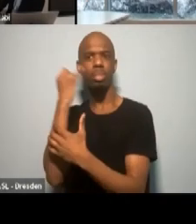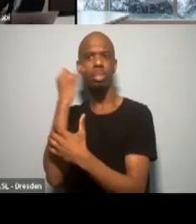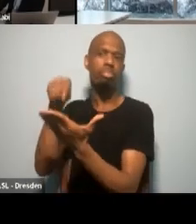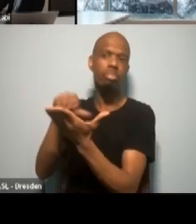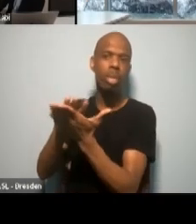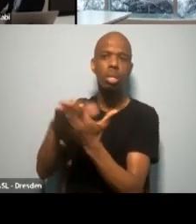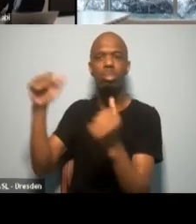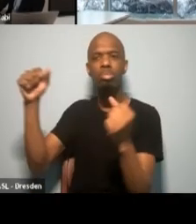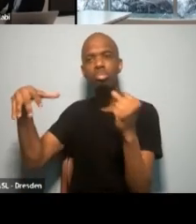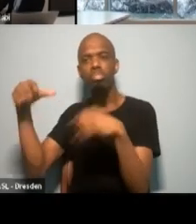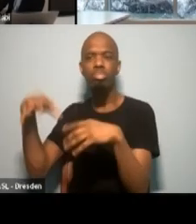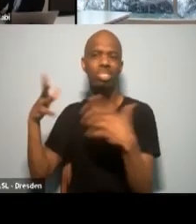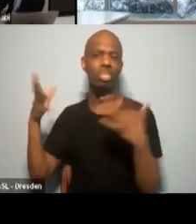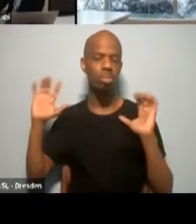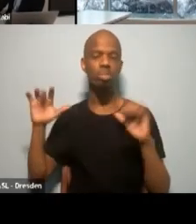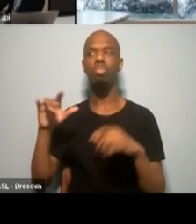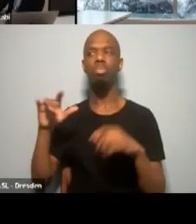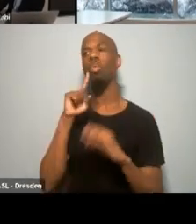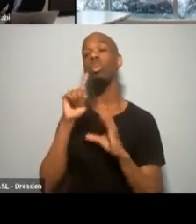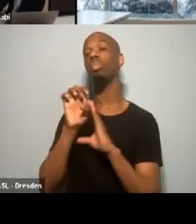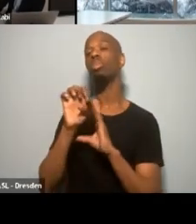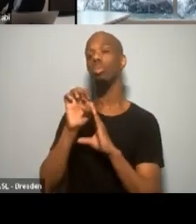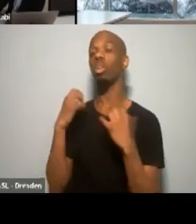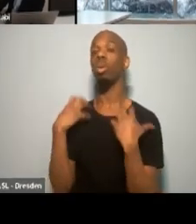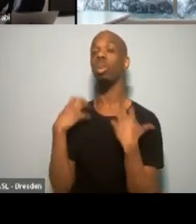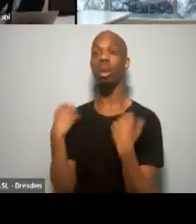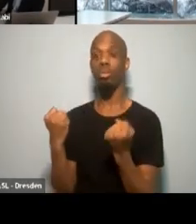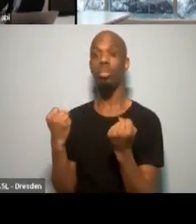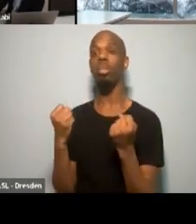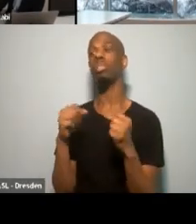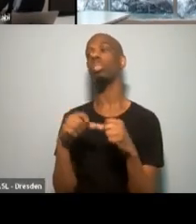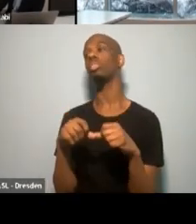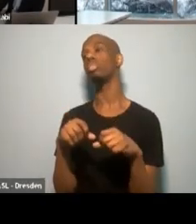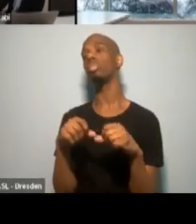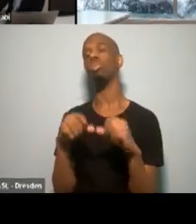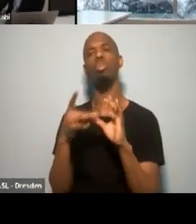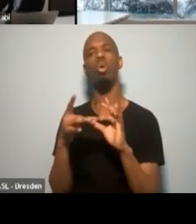like Confidence also referred to, moving the frontiers of soft power research